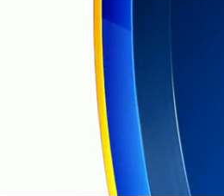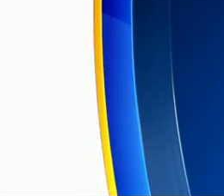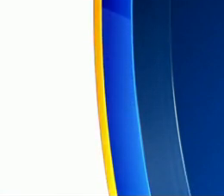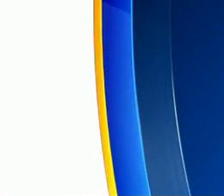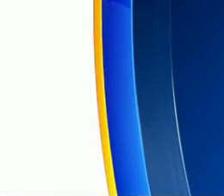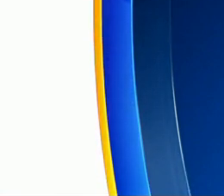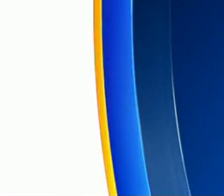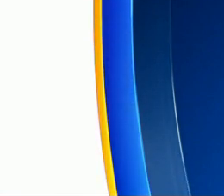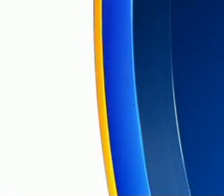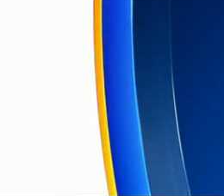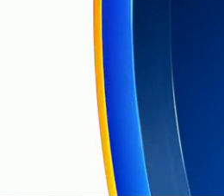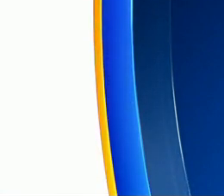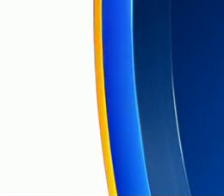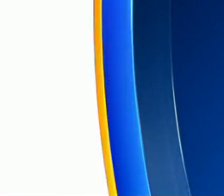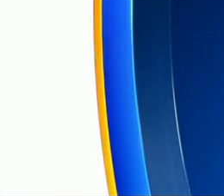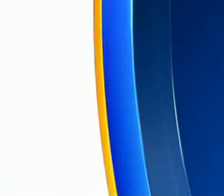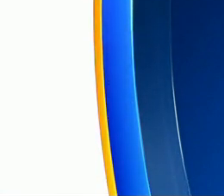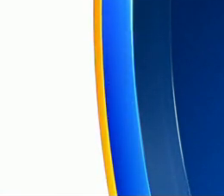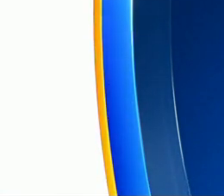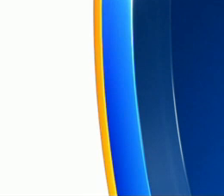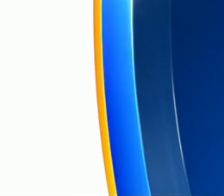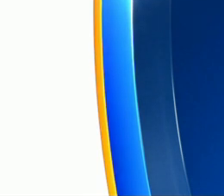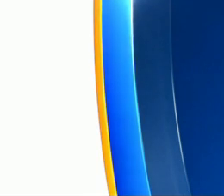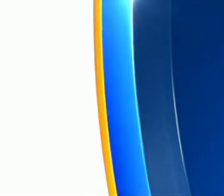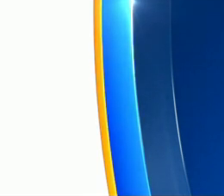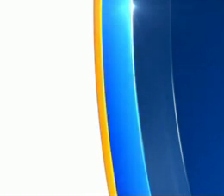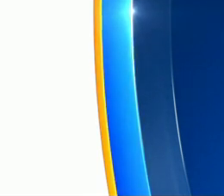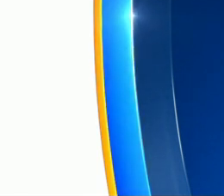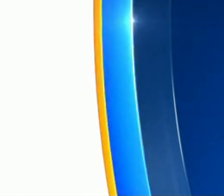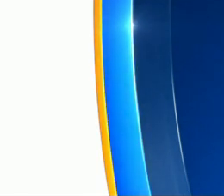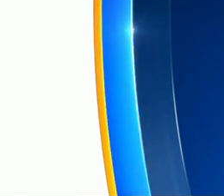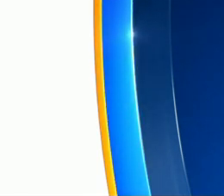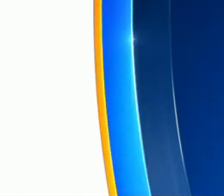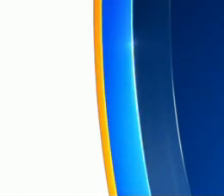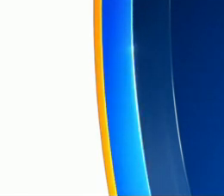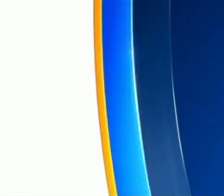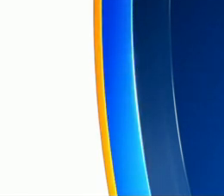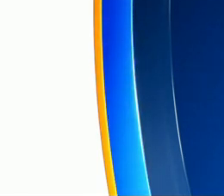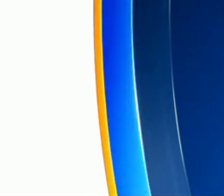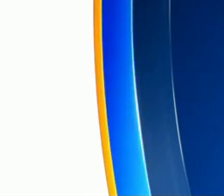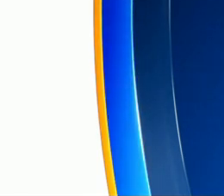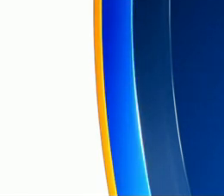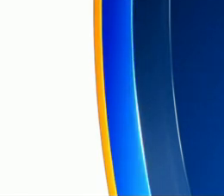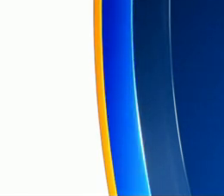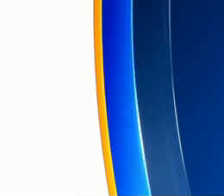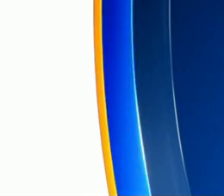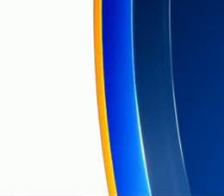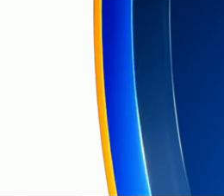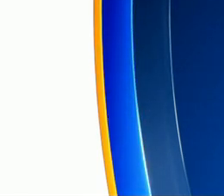EFFECT WITHIN THE PAST HOUR. YOU CAN SEE THERE IN THE BAY AREA, WE ARE IN THE PURPLE OR